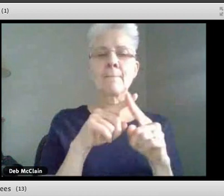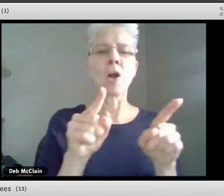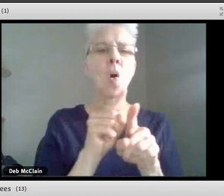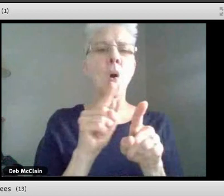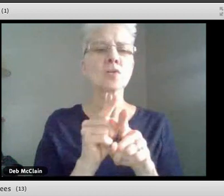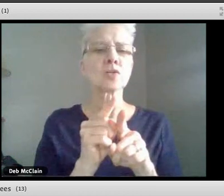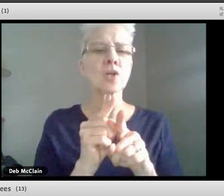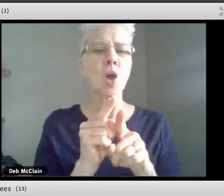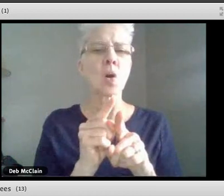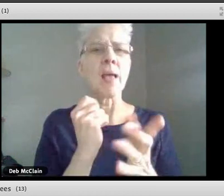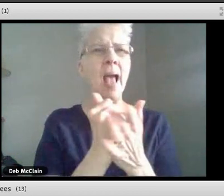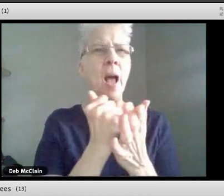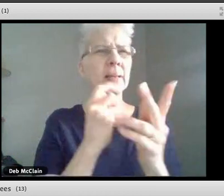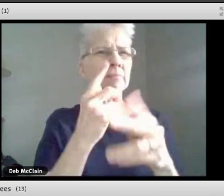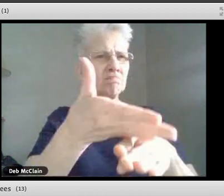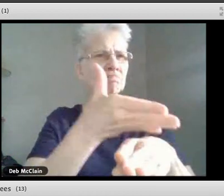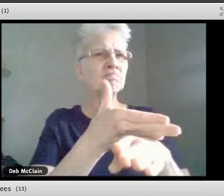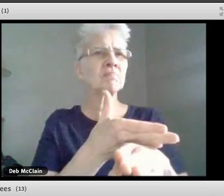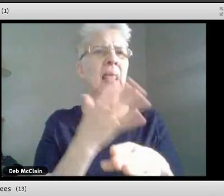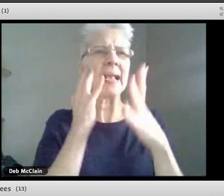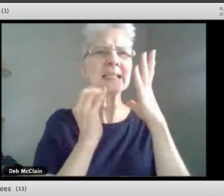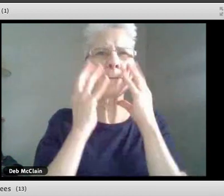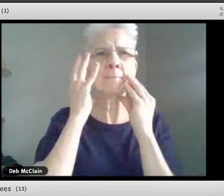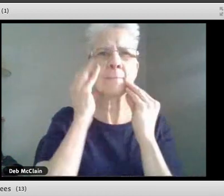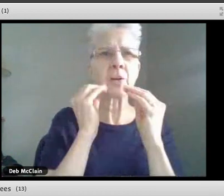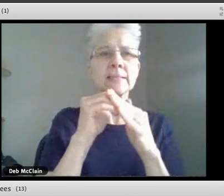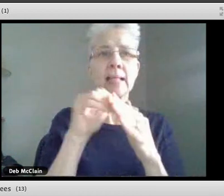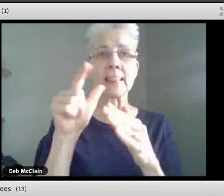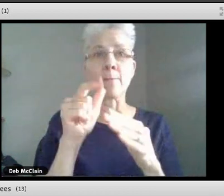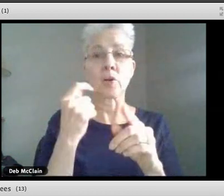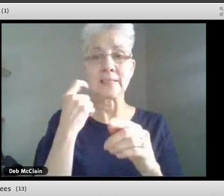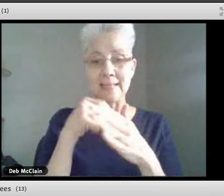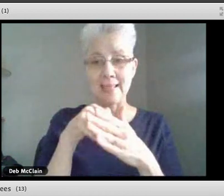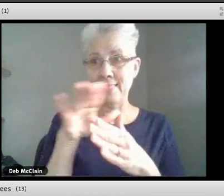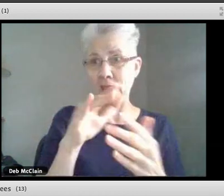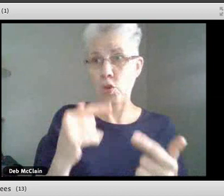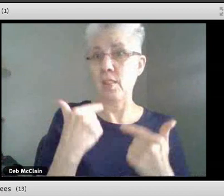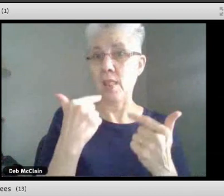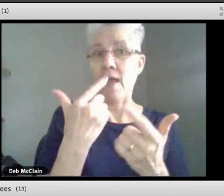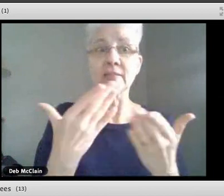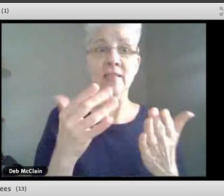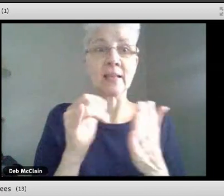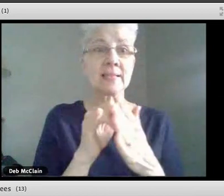with libraries in their lives. These are things that we want to think about.